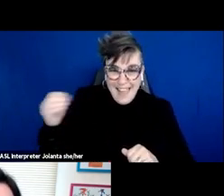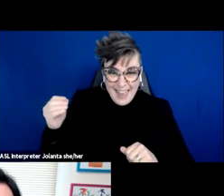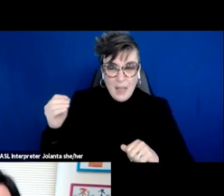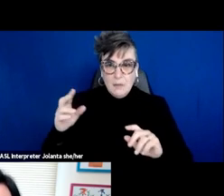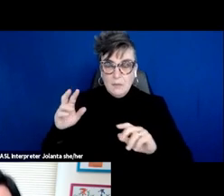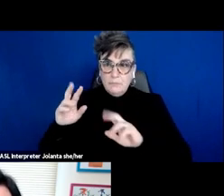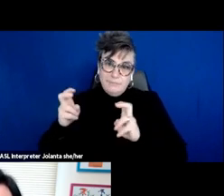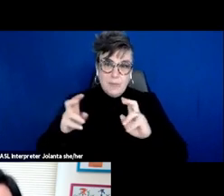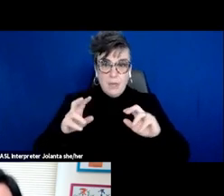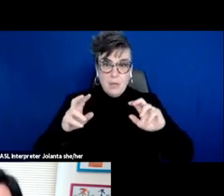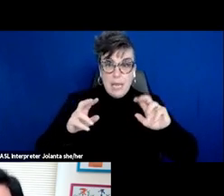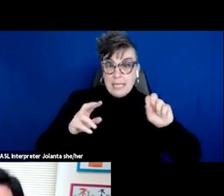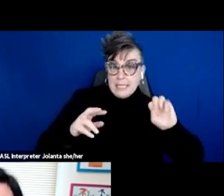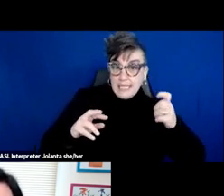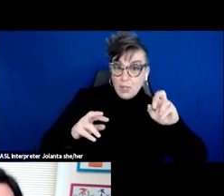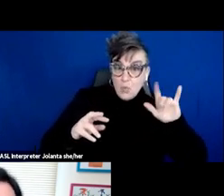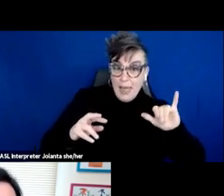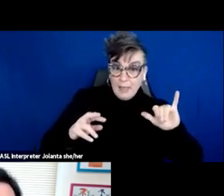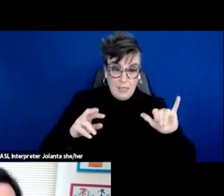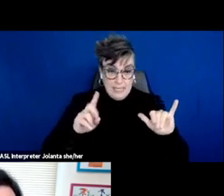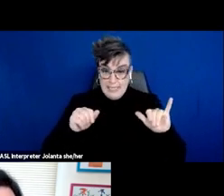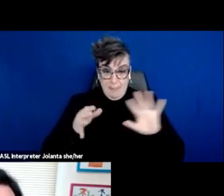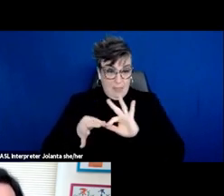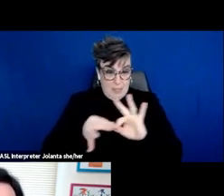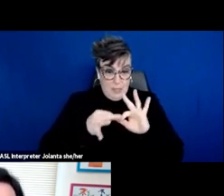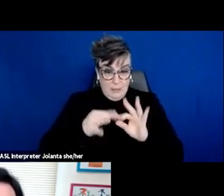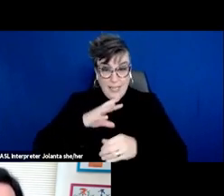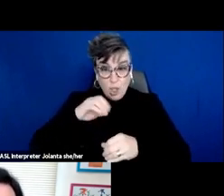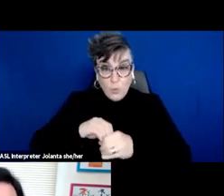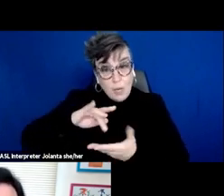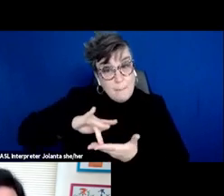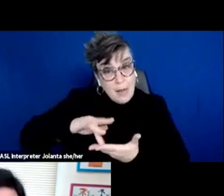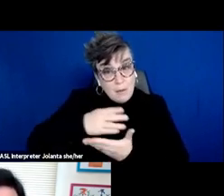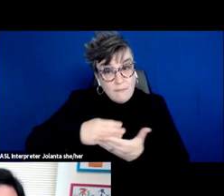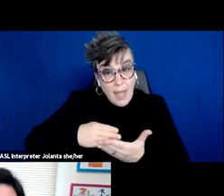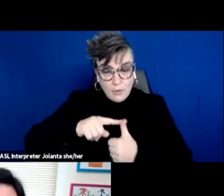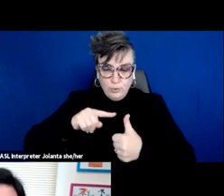as well as medical factors including risks of medication use and pregnancy limited childbearing